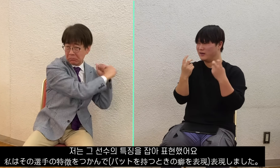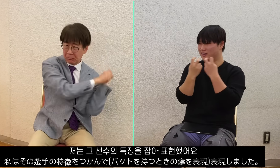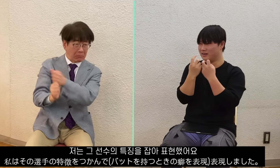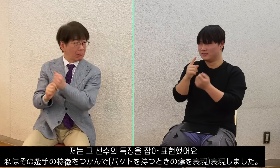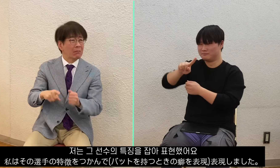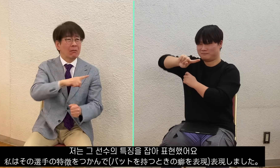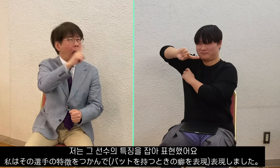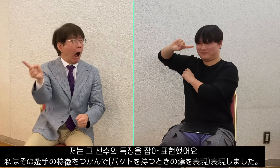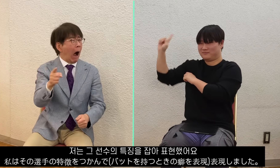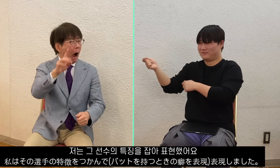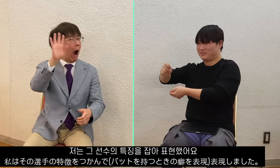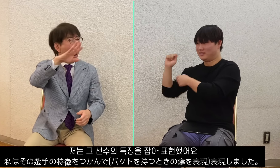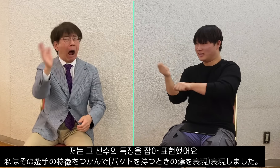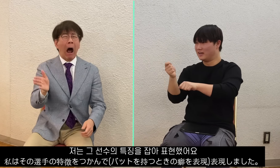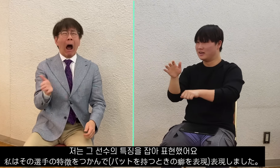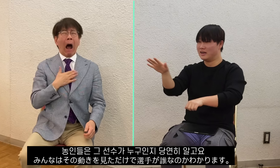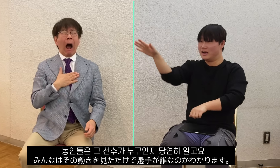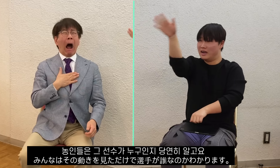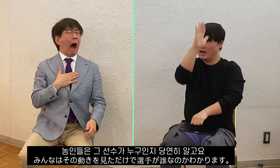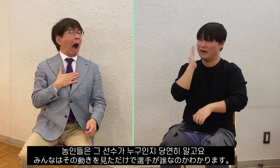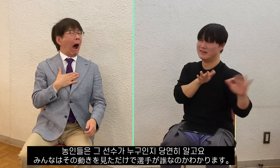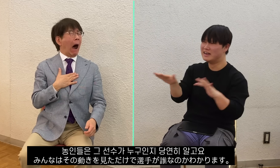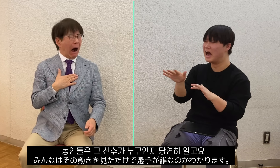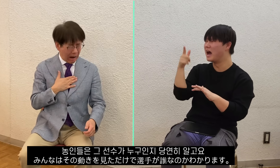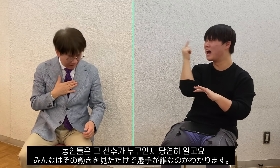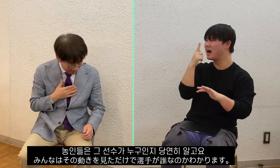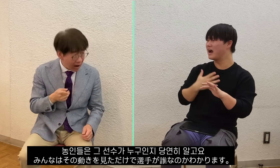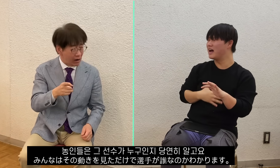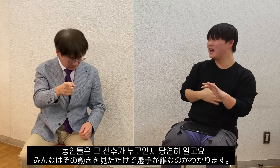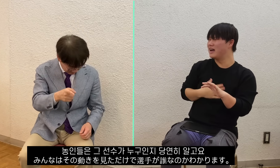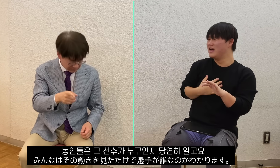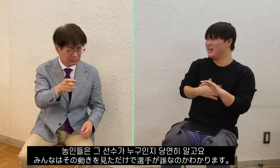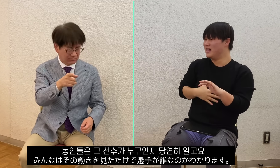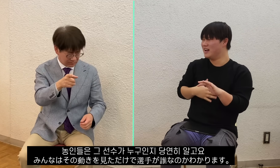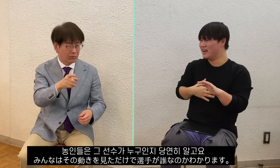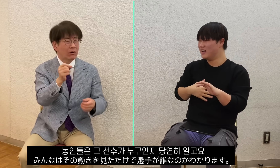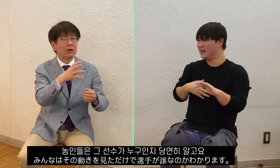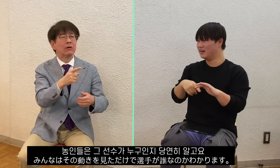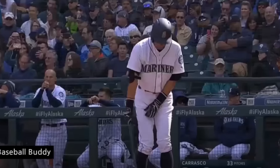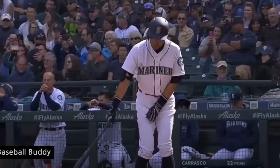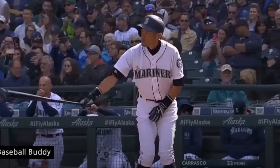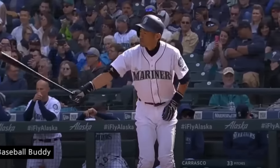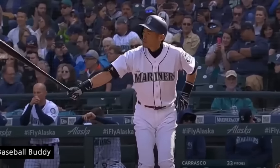so I captured and expressed that player's characteristics. The deaf know who the player is.